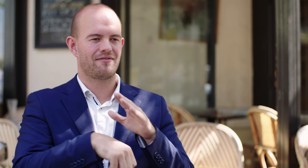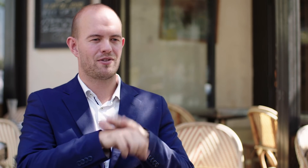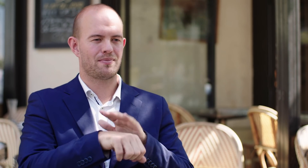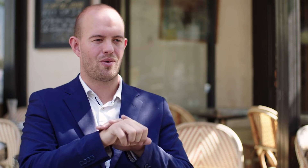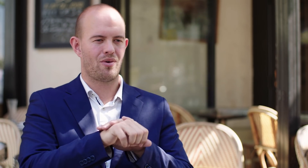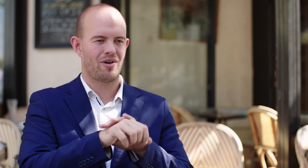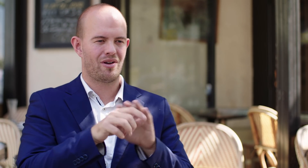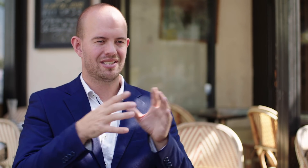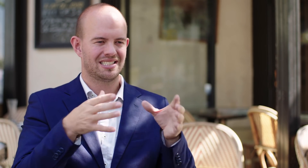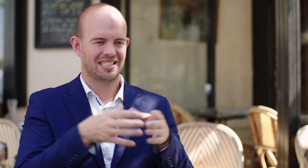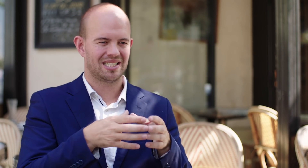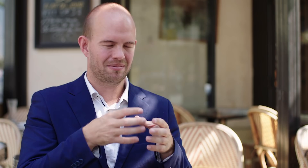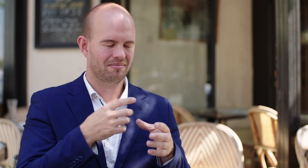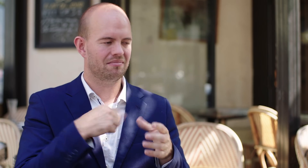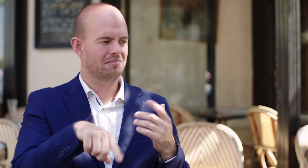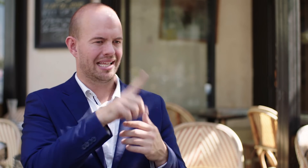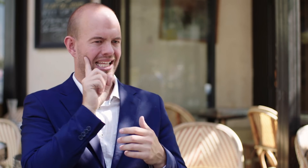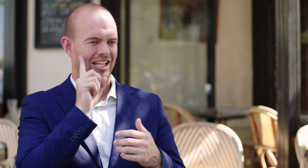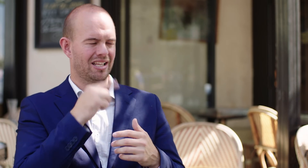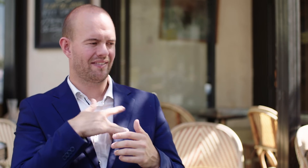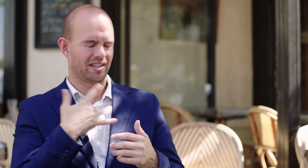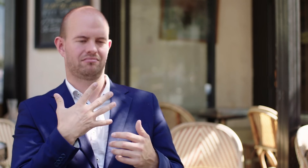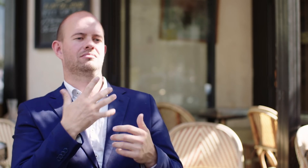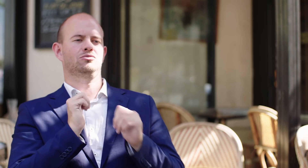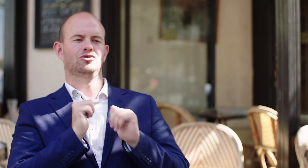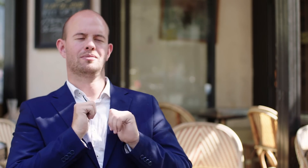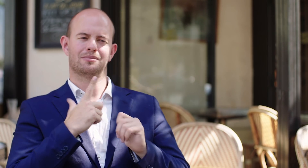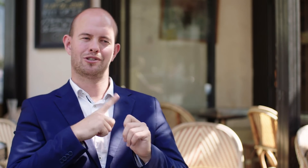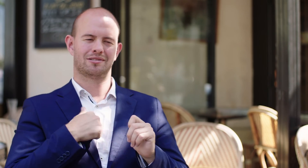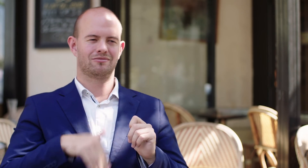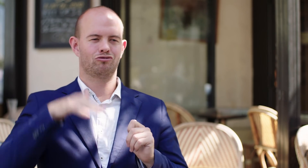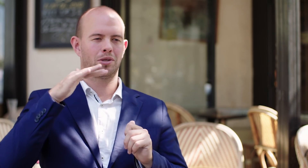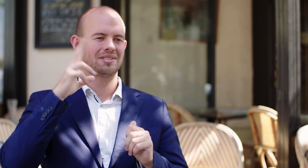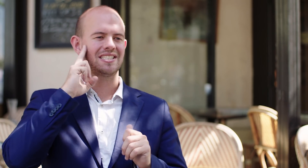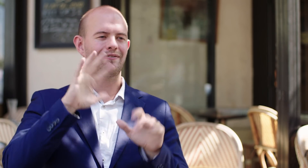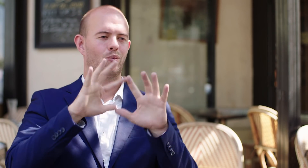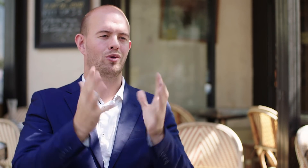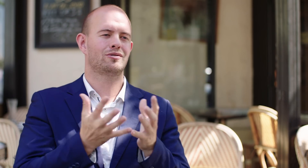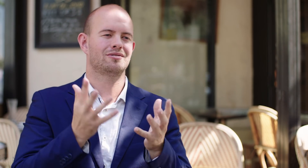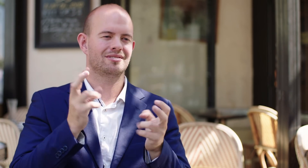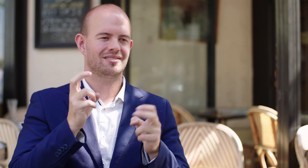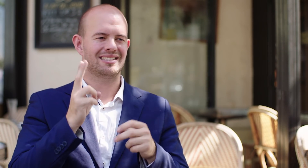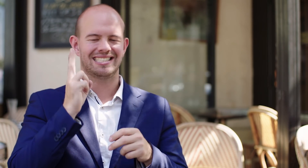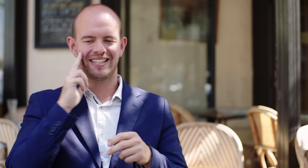I was in a football team and the other team members were all Hearing. And that had a real impact on me,